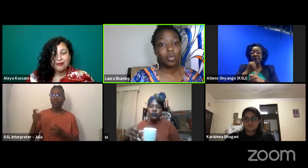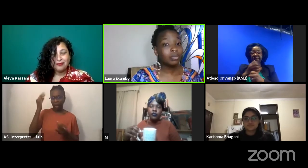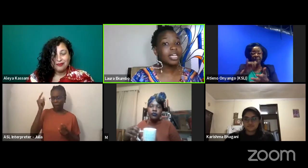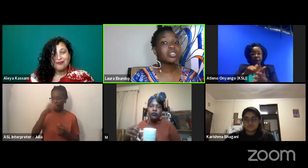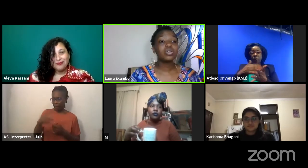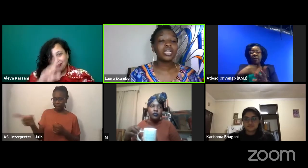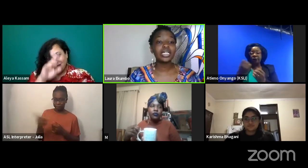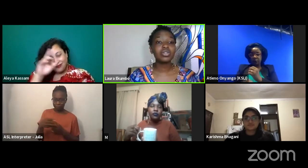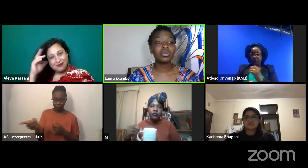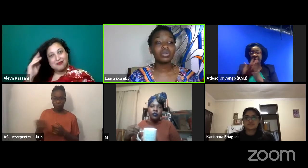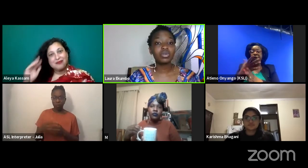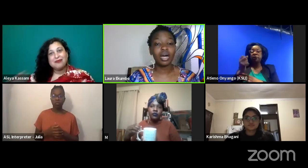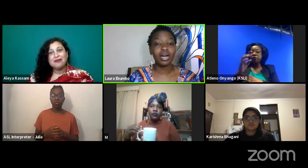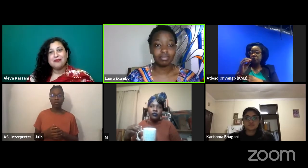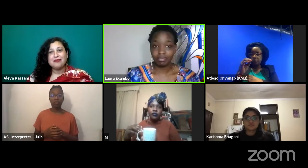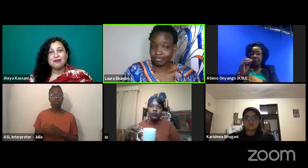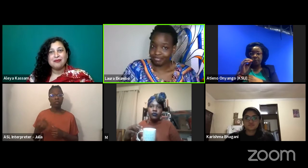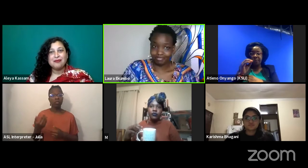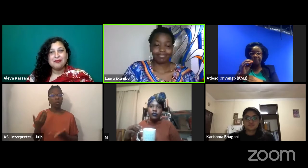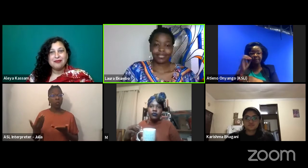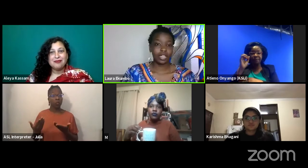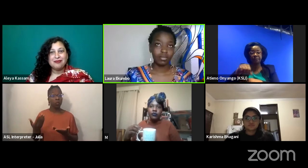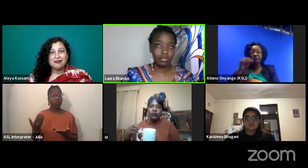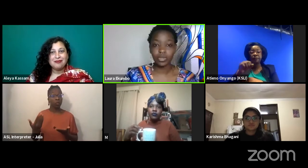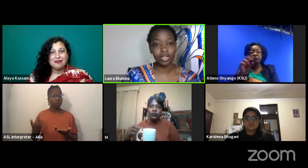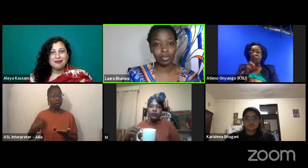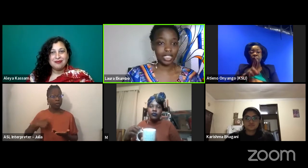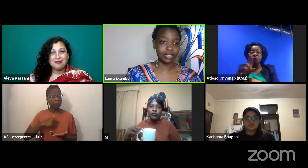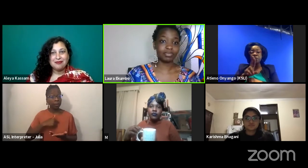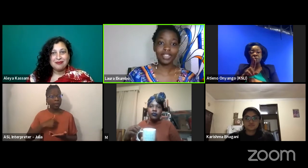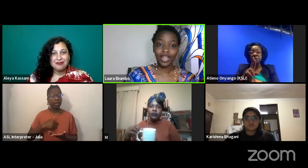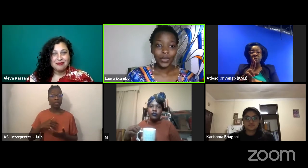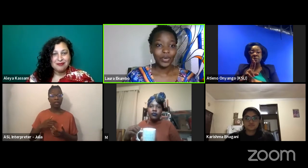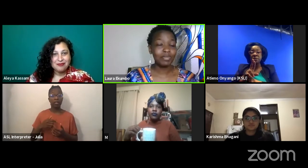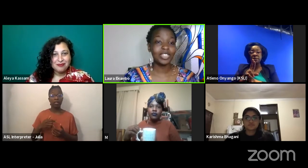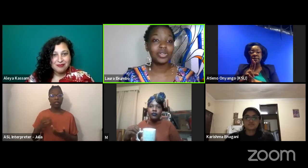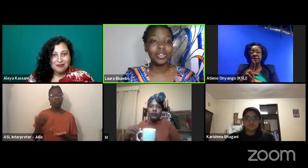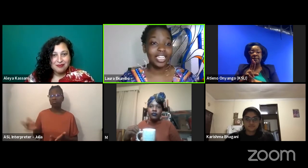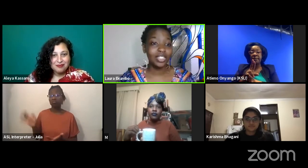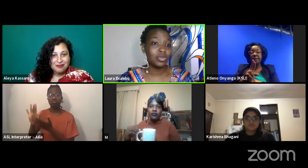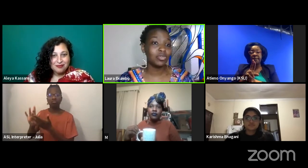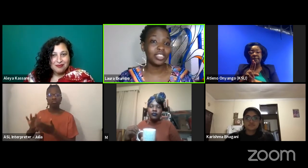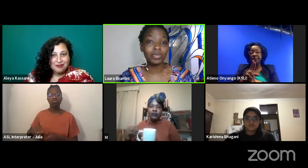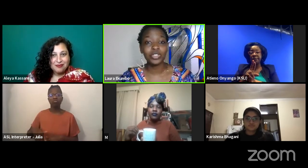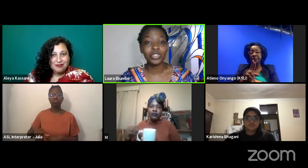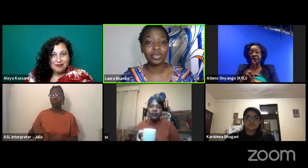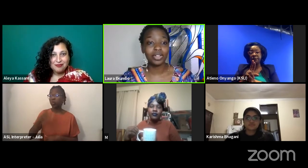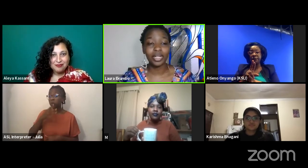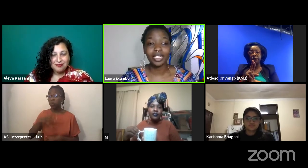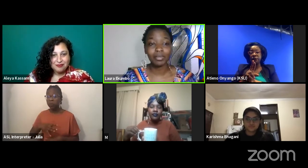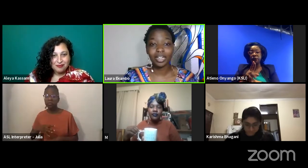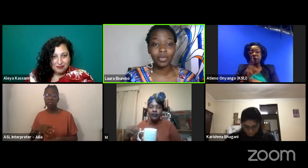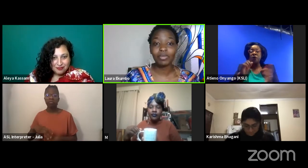So we might ululate to Zarina Patel. We might ululate to Field Marshal Muthoni wa Kirima.